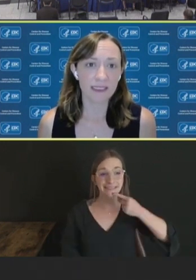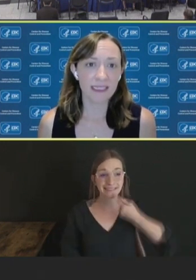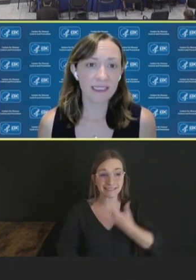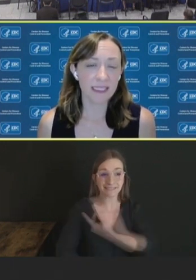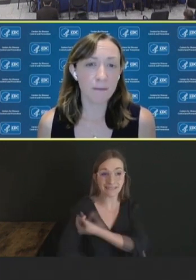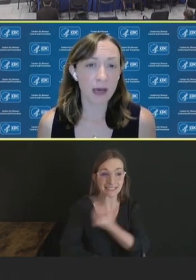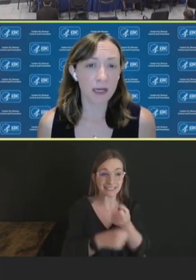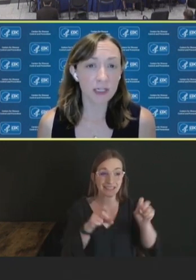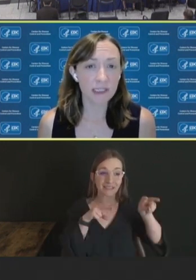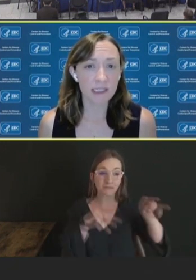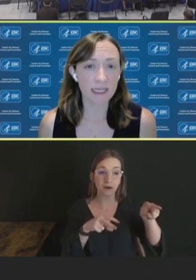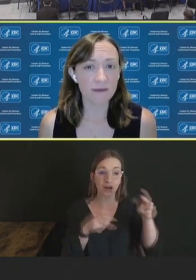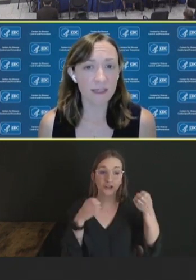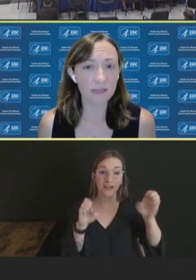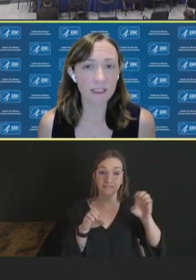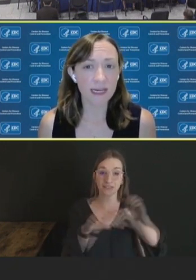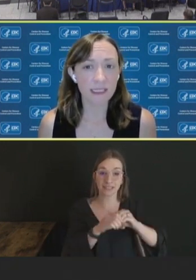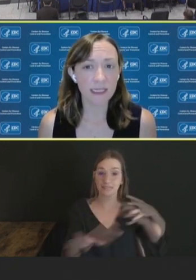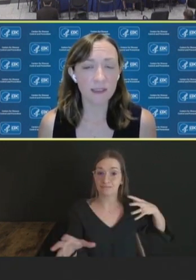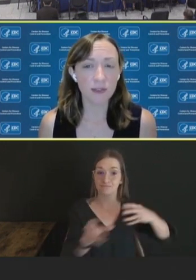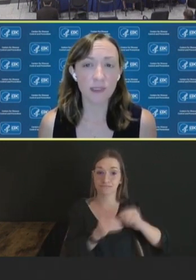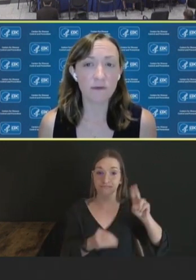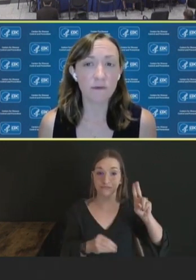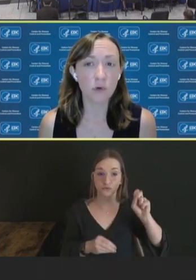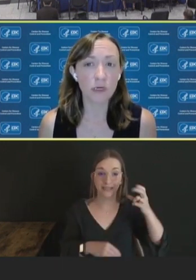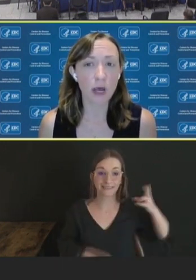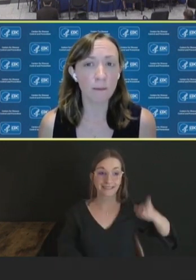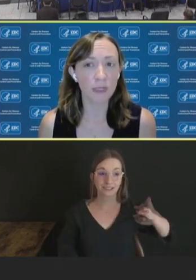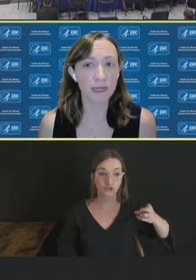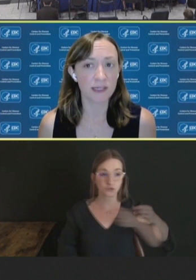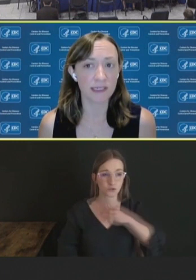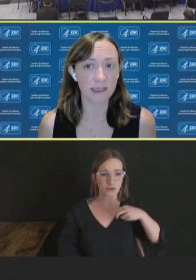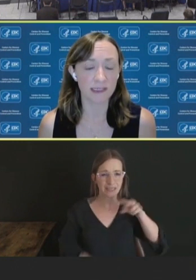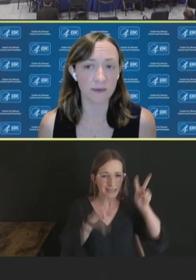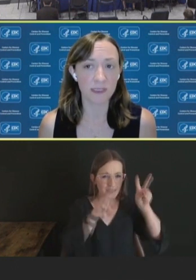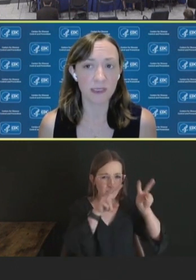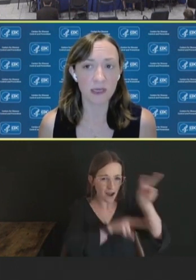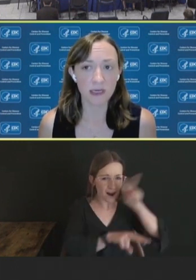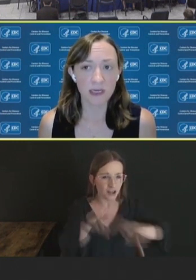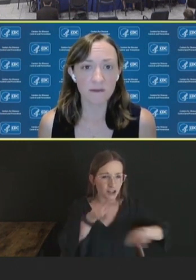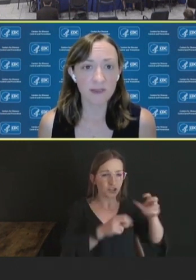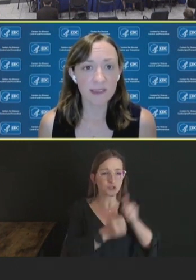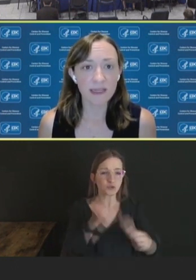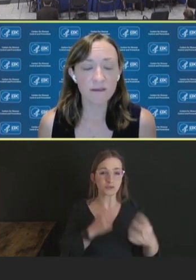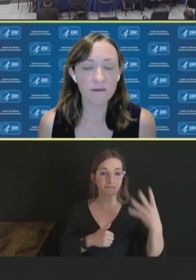CDC monitors the safety of these vaccines using four complementary systems: V-safe;